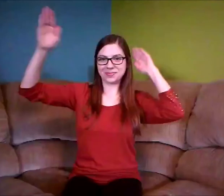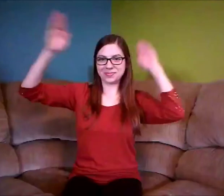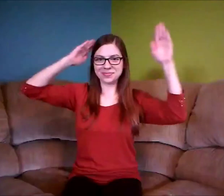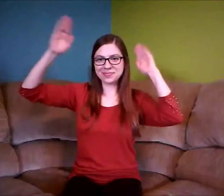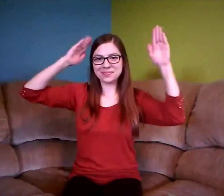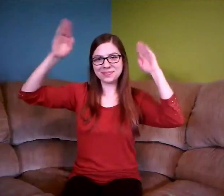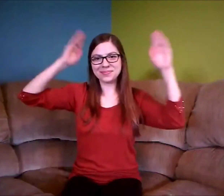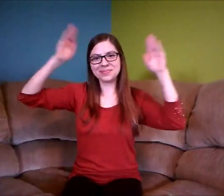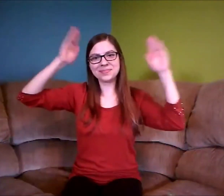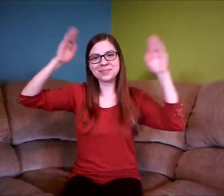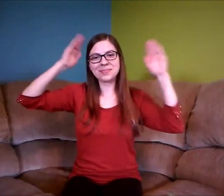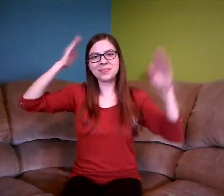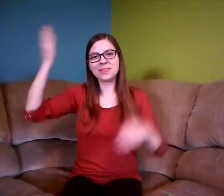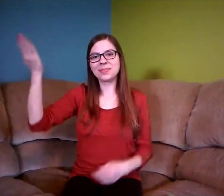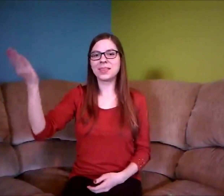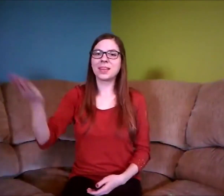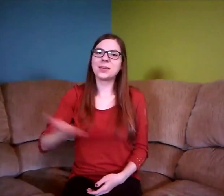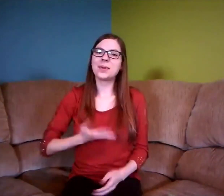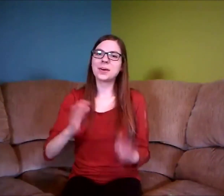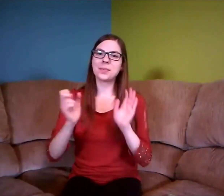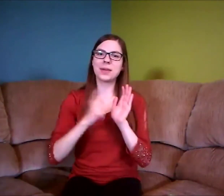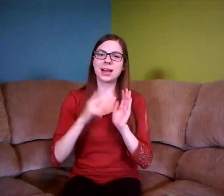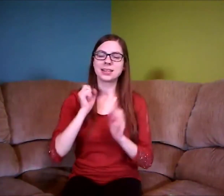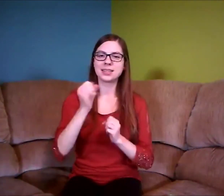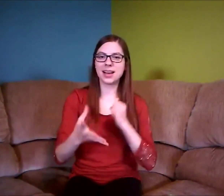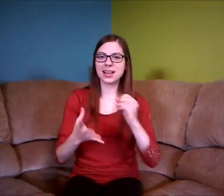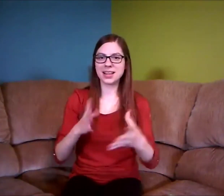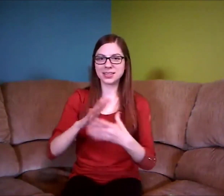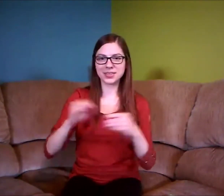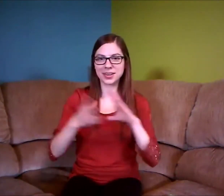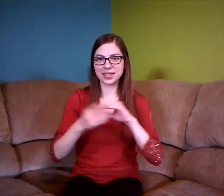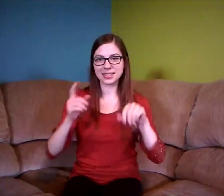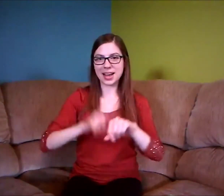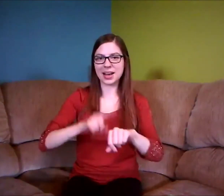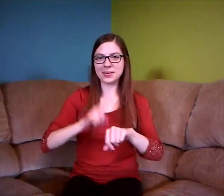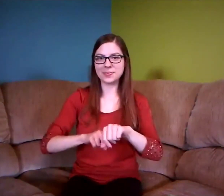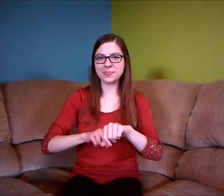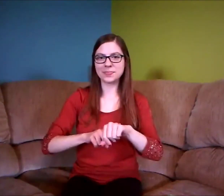Hello! Welcome back to Signing Storytime!